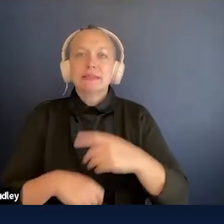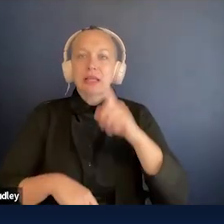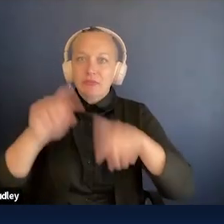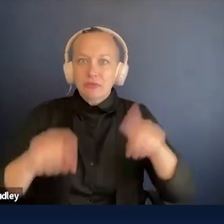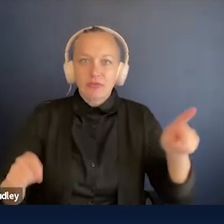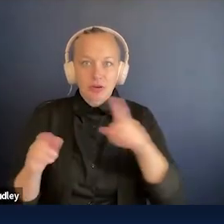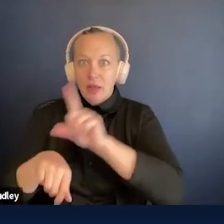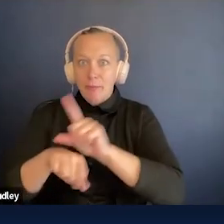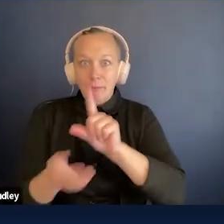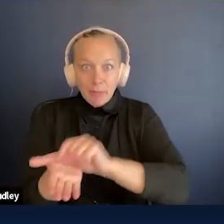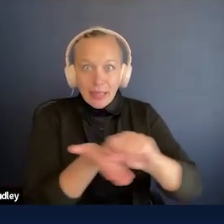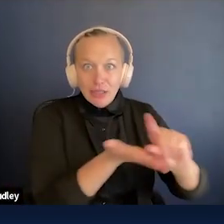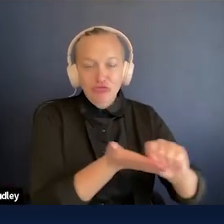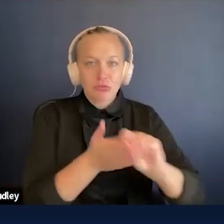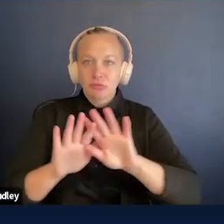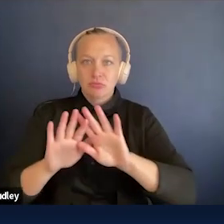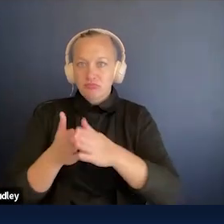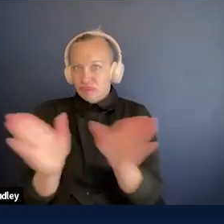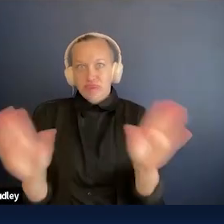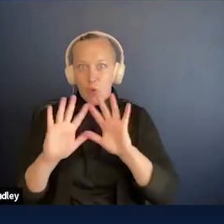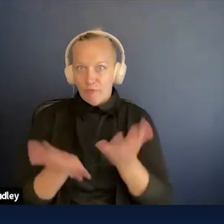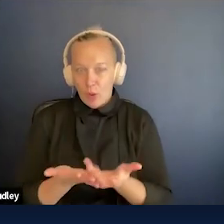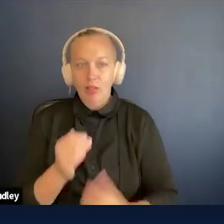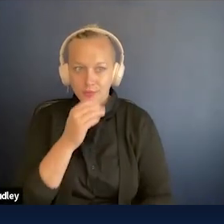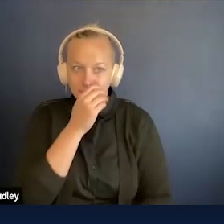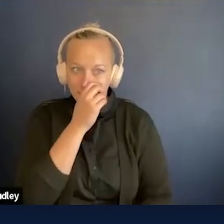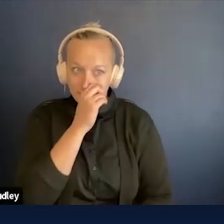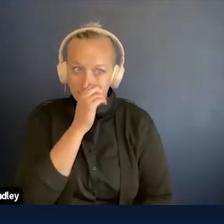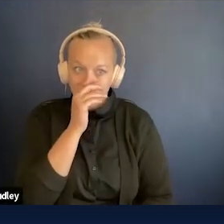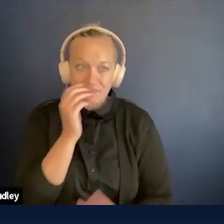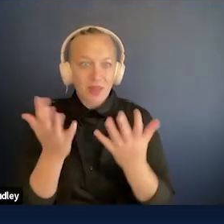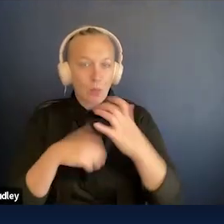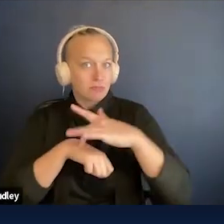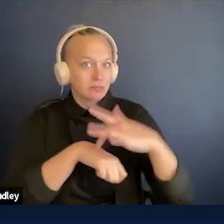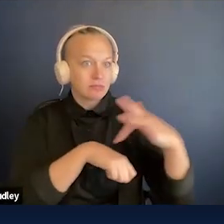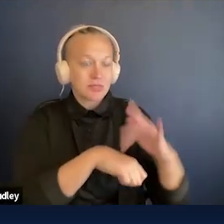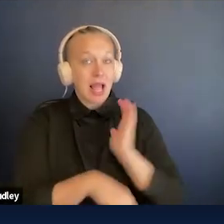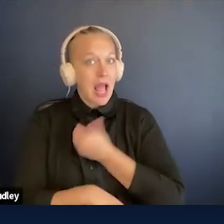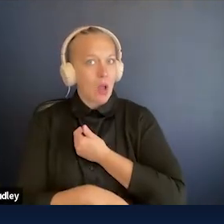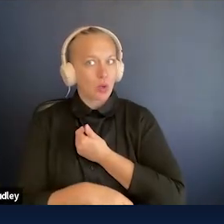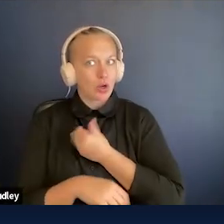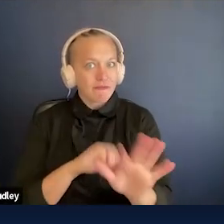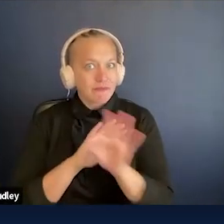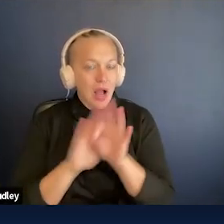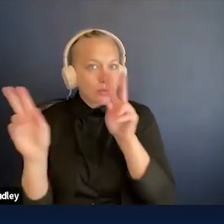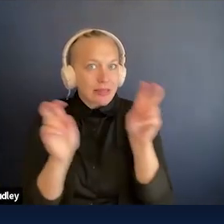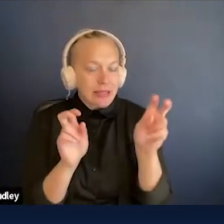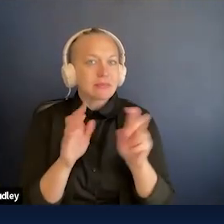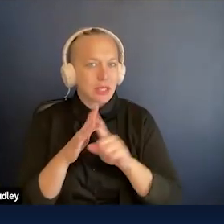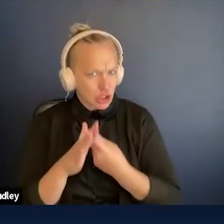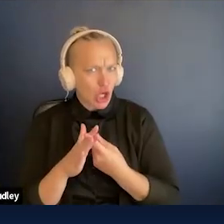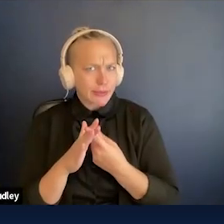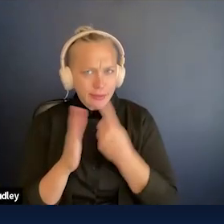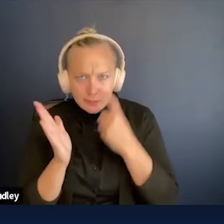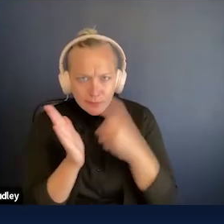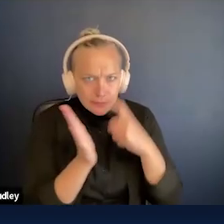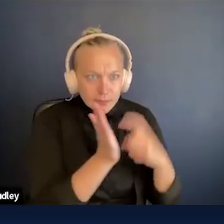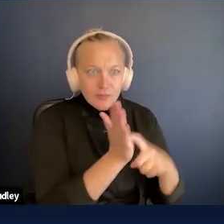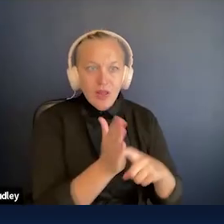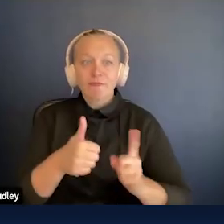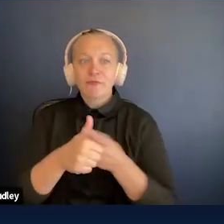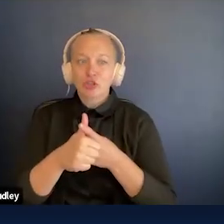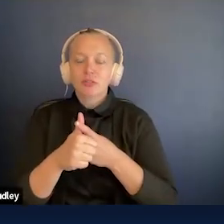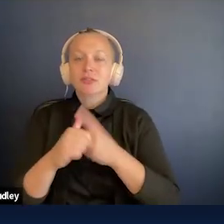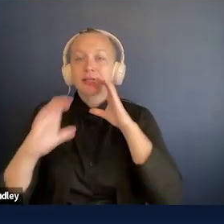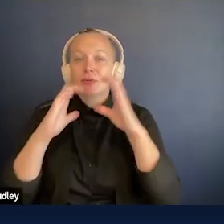Overall, um… Moving on, I do want to talk about the preliminary themes that are emerging. So, first of… first theme is communication barriers and Limited Access.